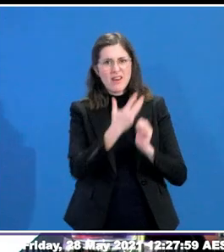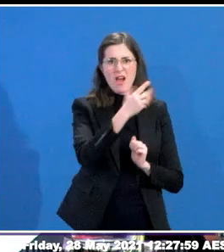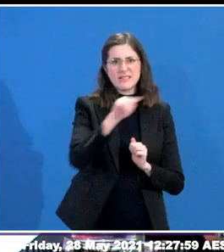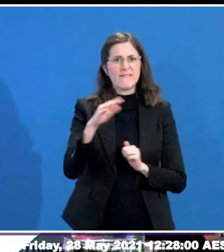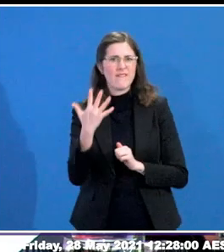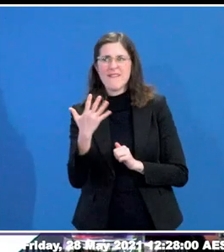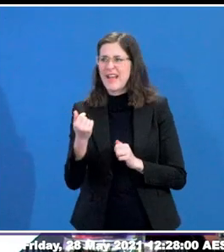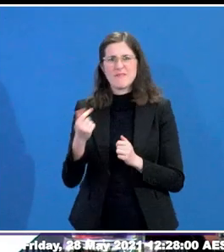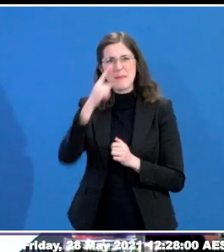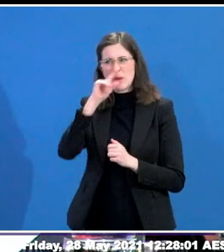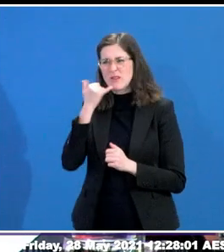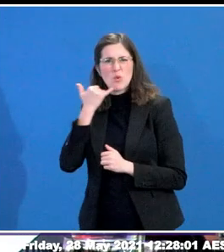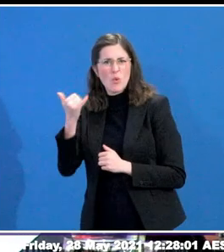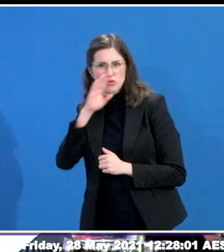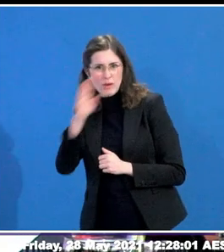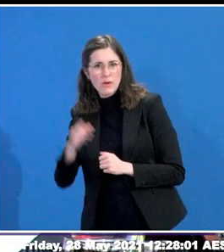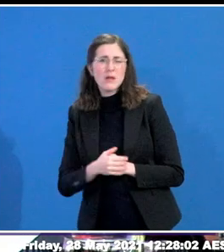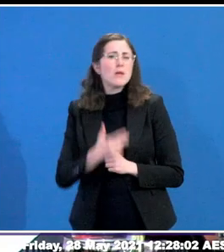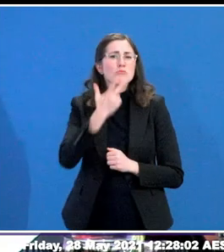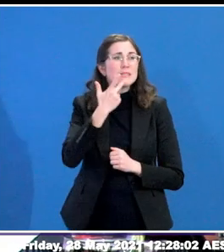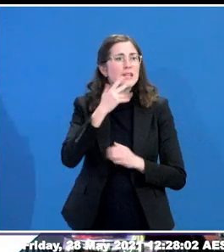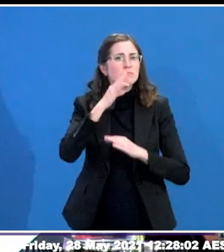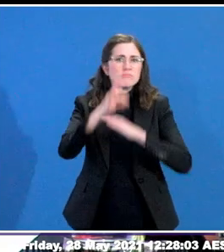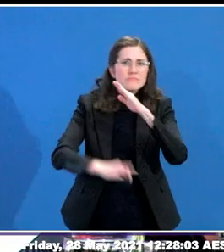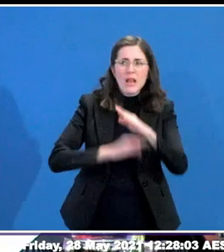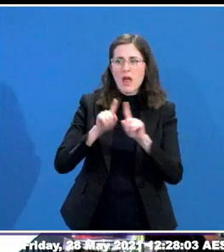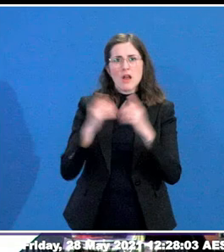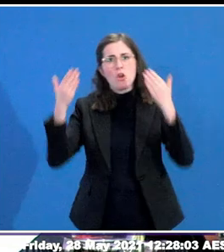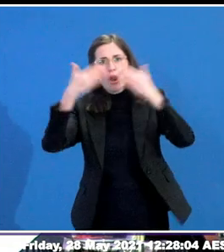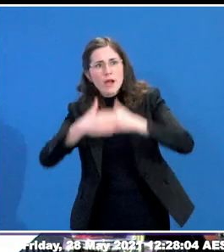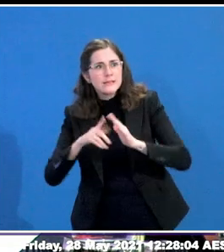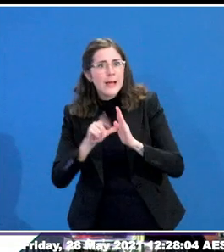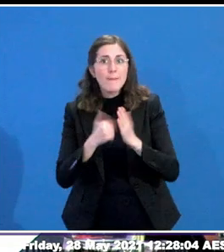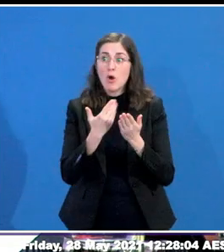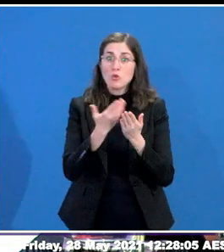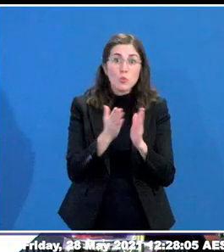overnight, in the evenings, on weekends, these are --- there is rostered